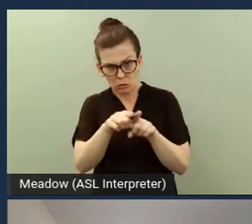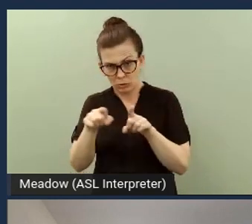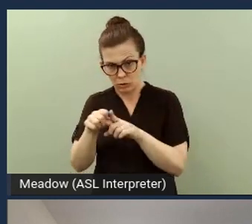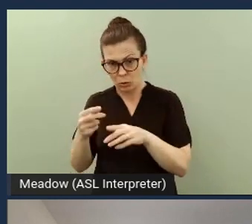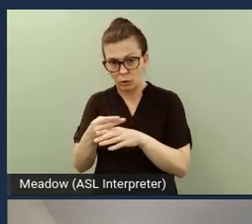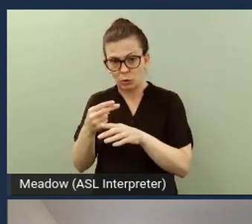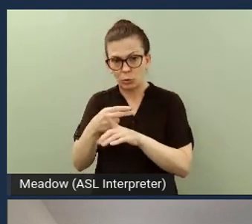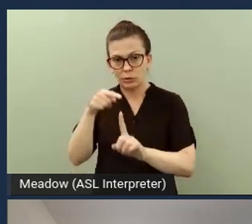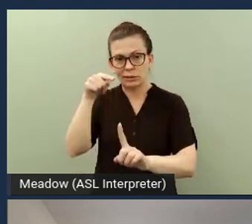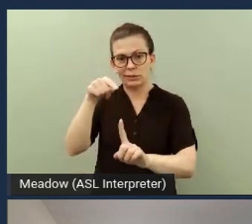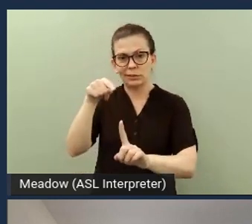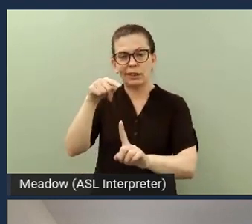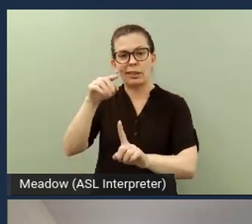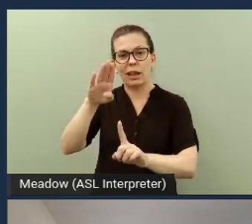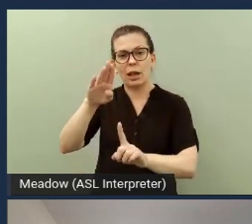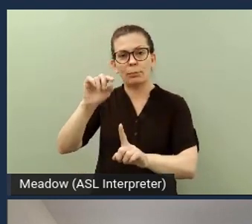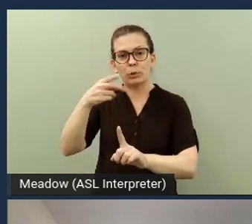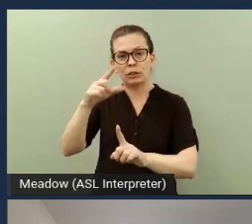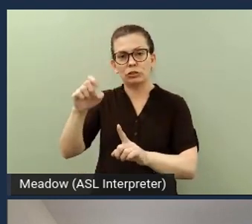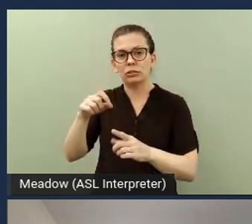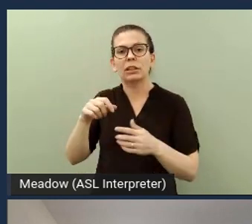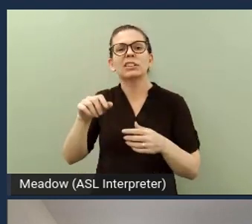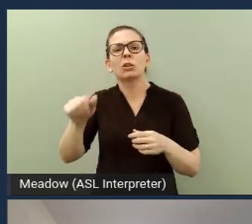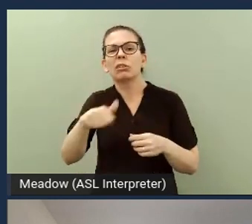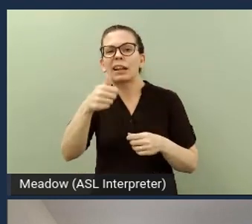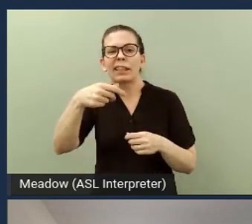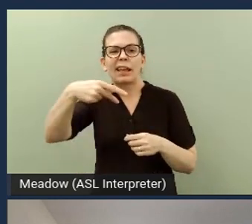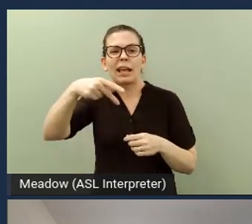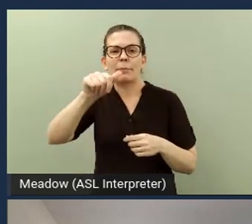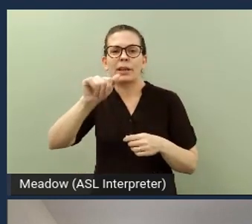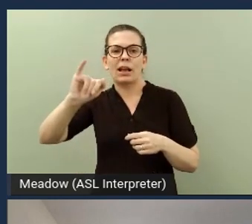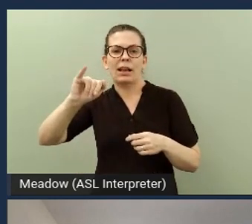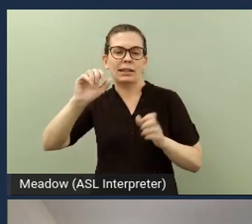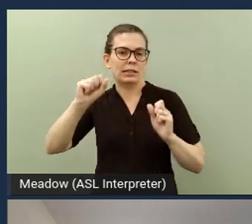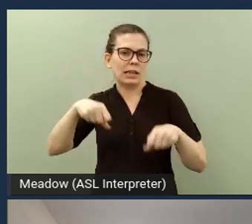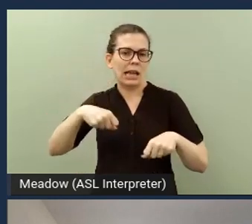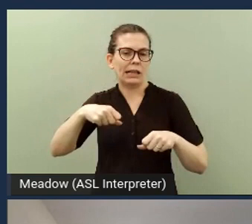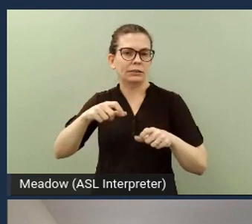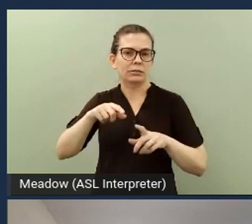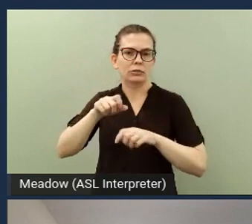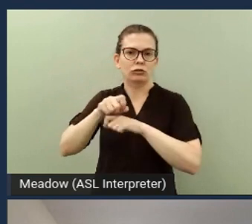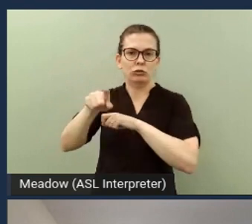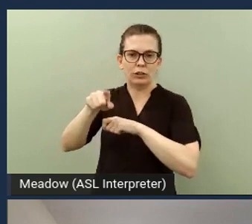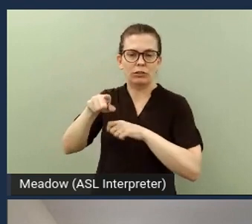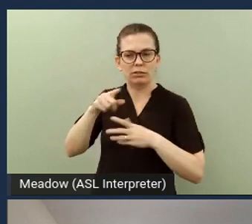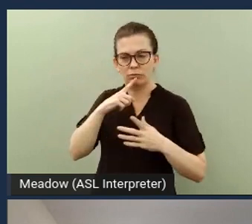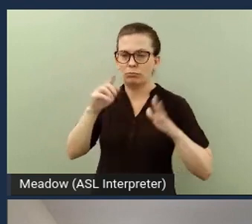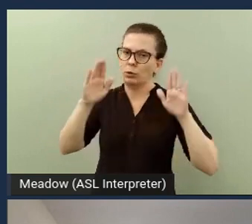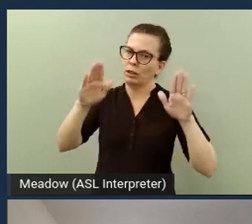basically anything that has an API, you can trigger it in this case, so it is quite wonderful, right? And in configuring this,